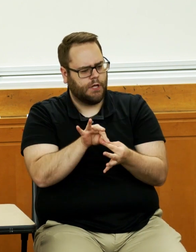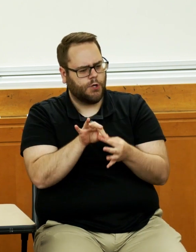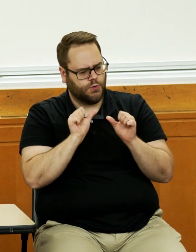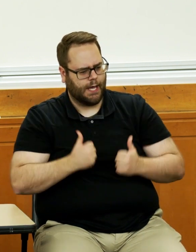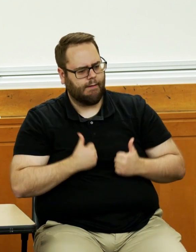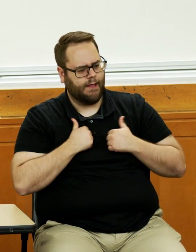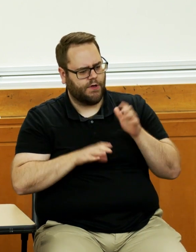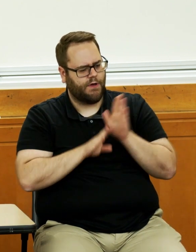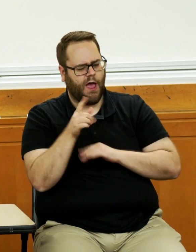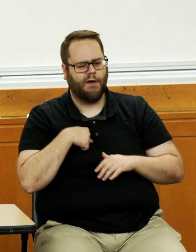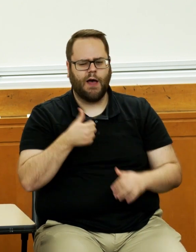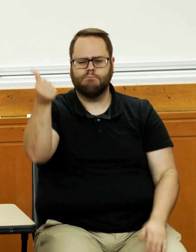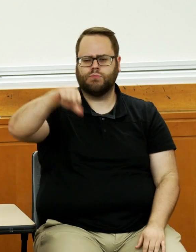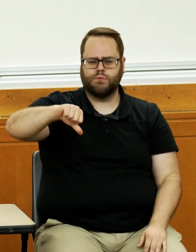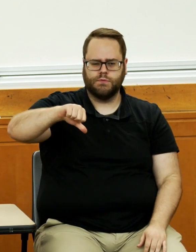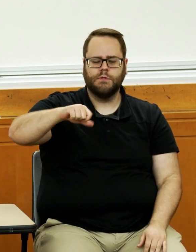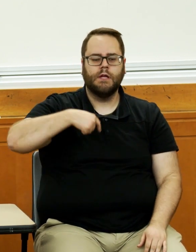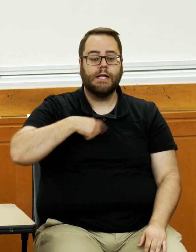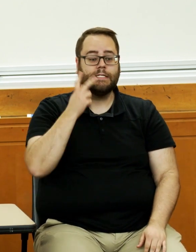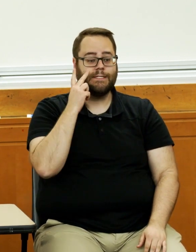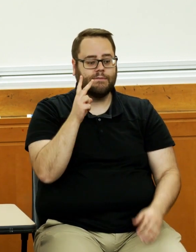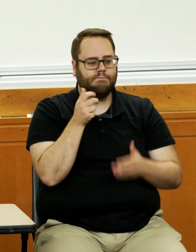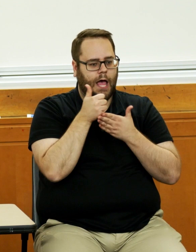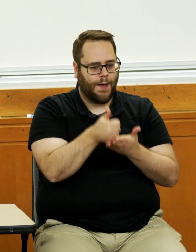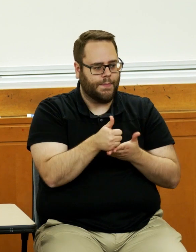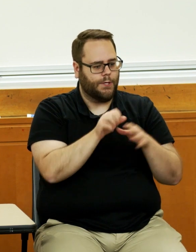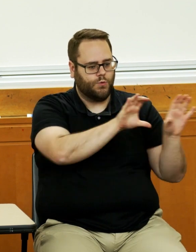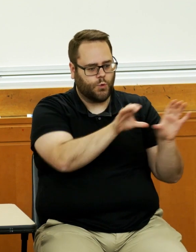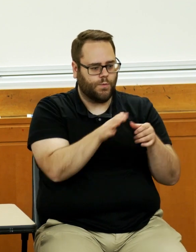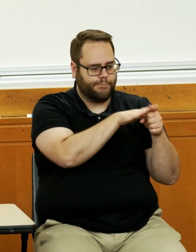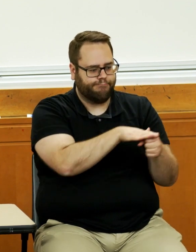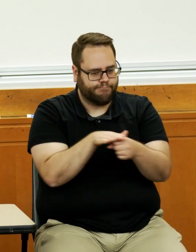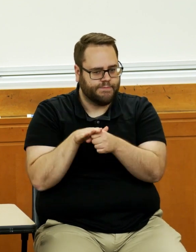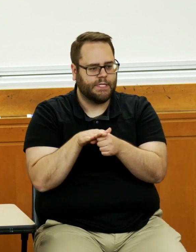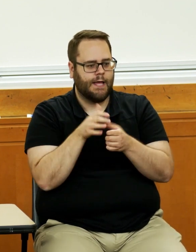or to thrive. I see it as helping members of marginalized groups to navigate systems